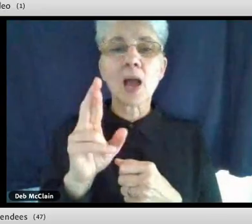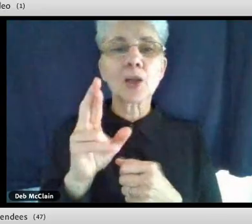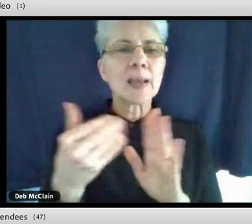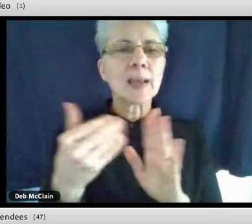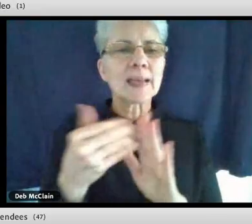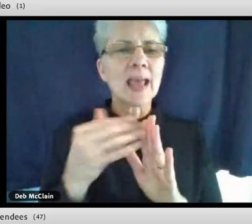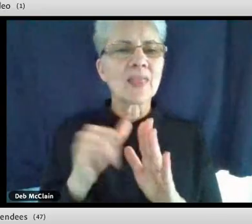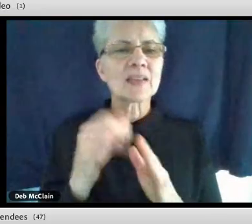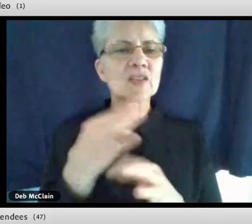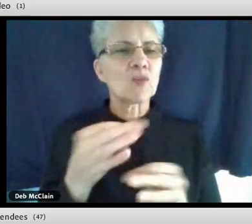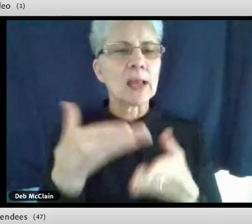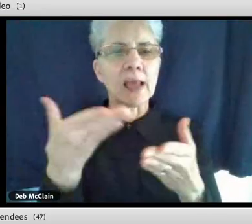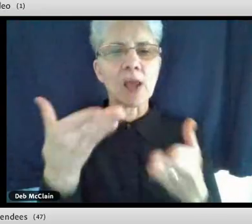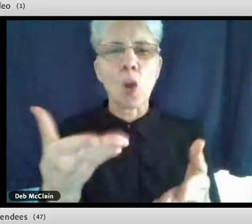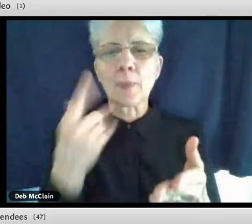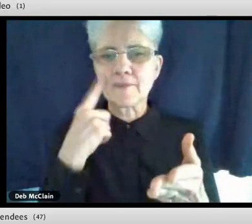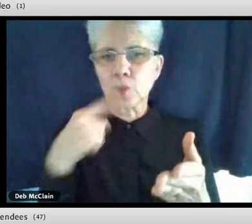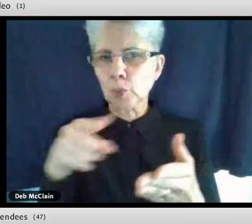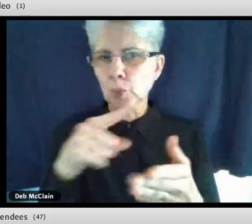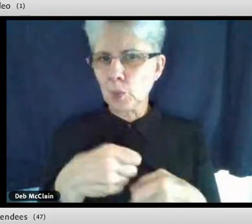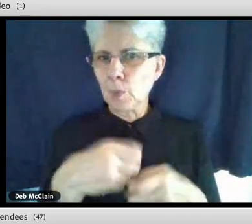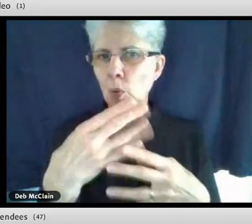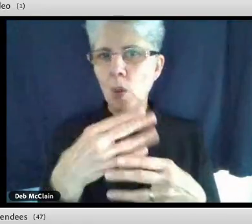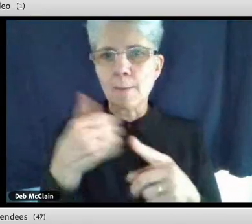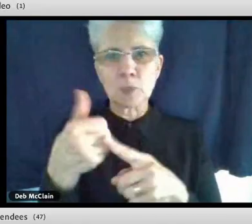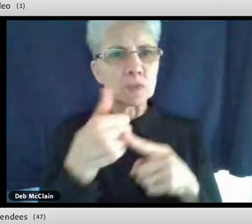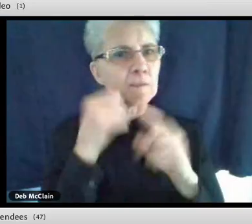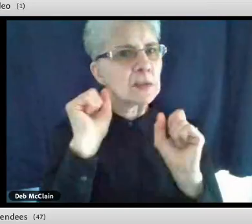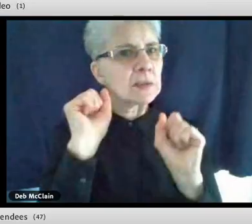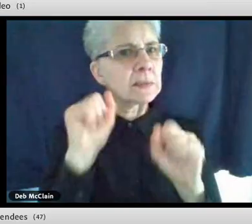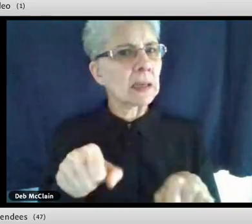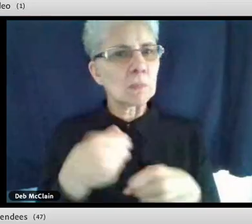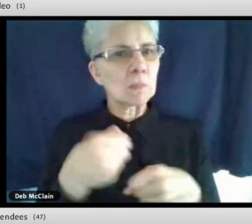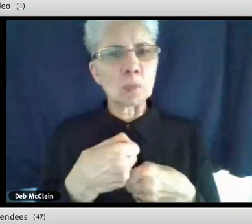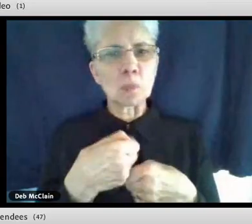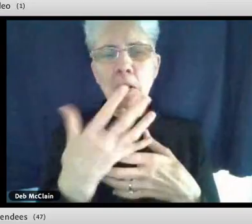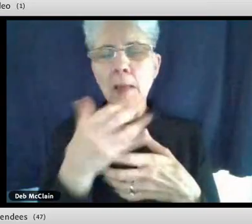Collier County, and again, this is freely available to the public, so if you want to look at it, again,